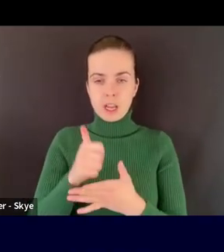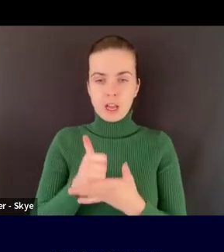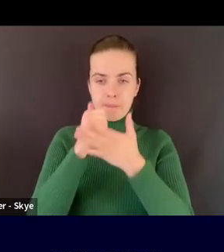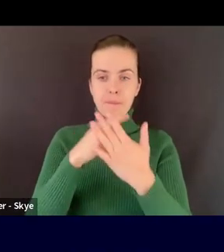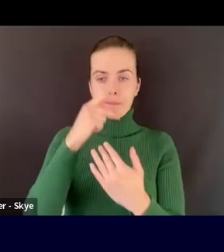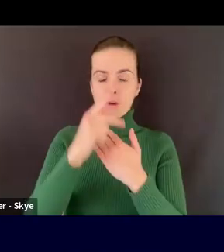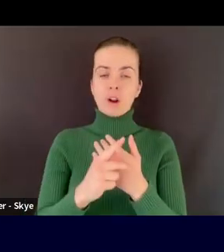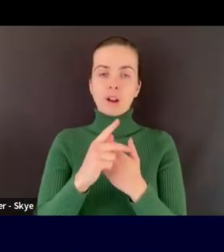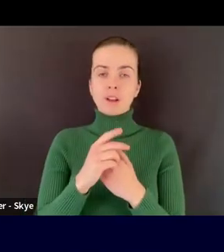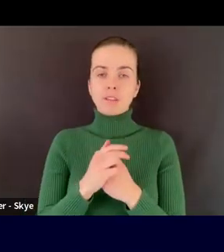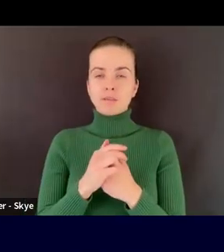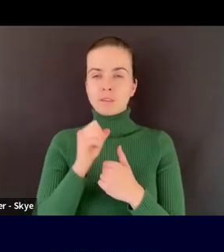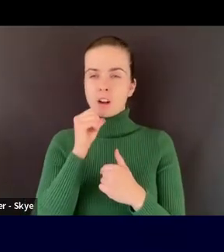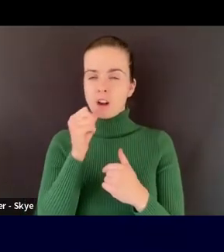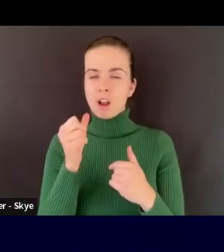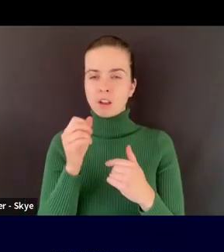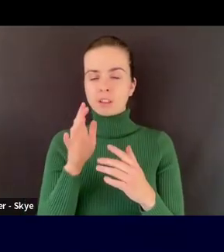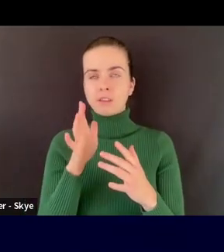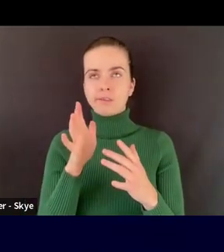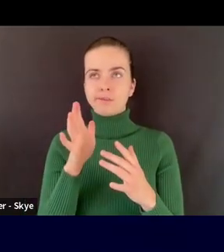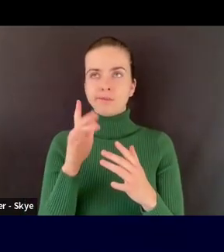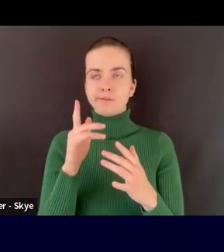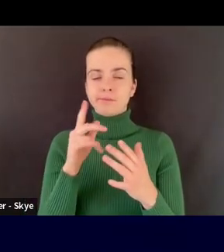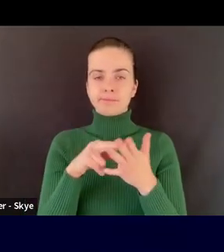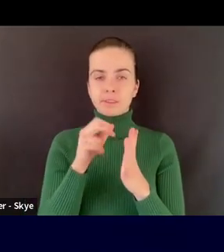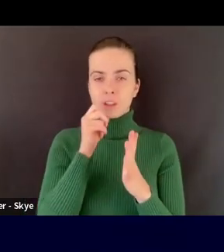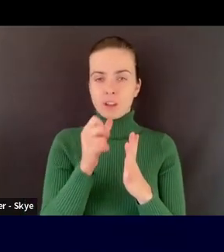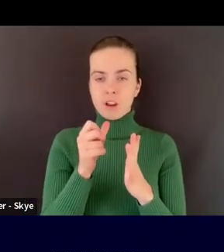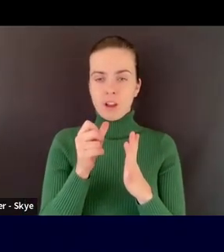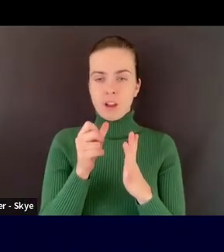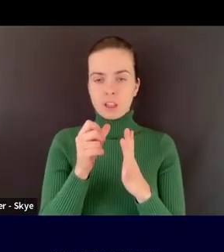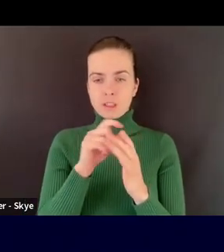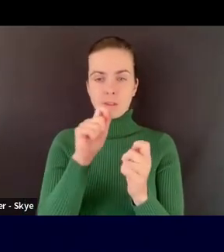there was not this specific type of information that was hit so close